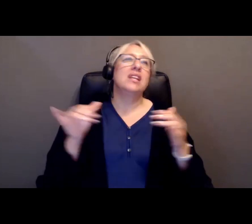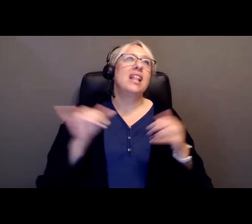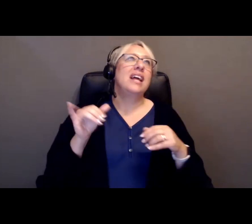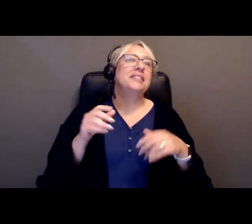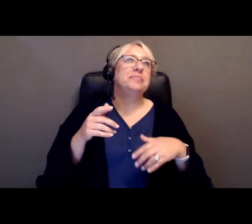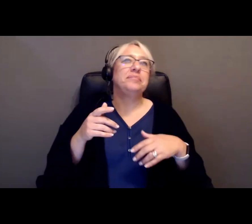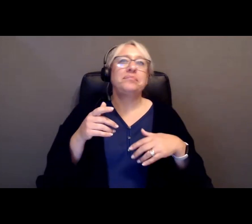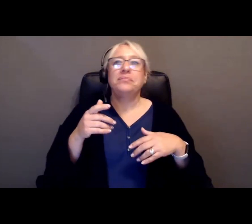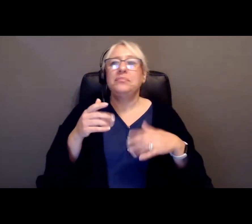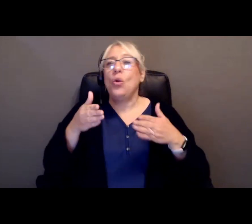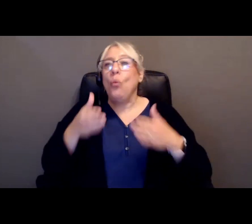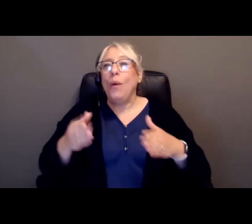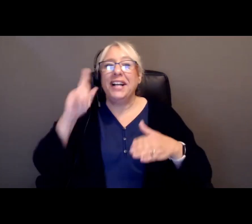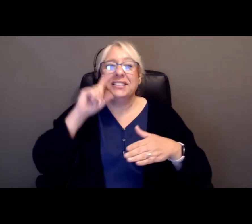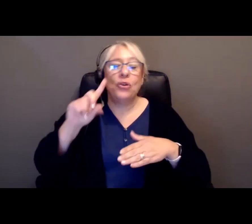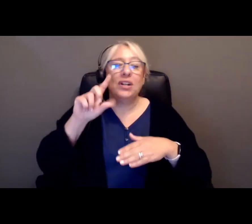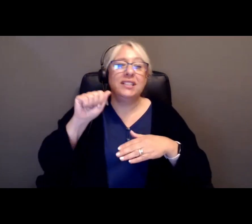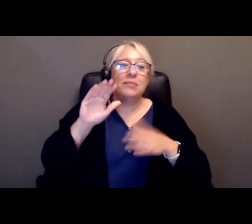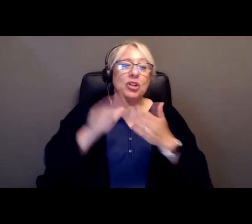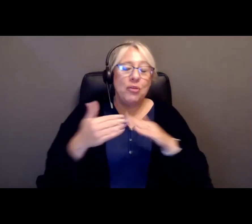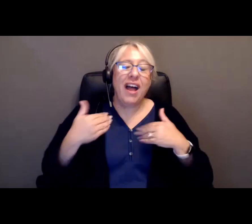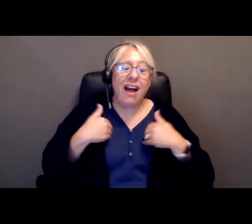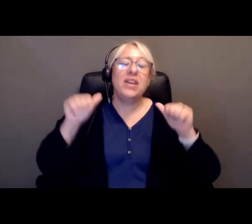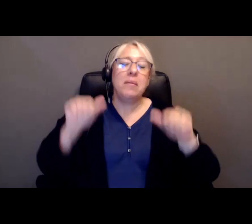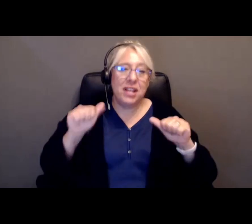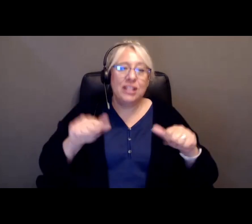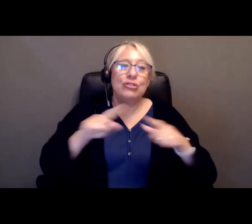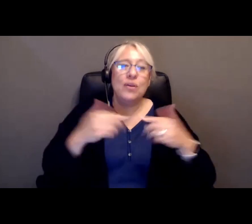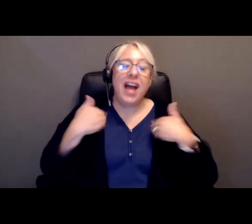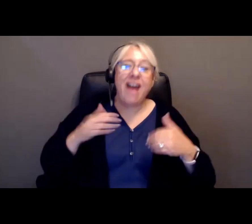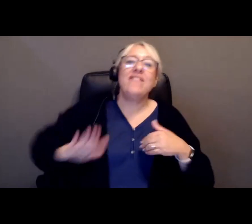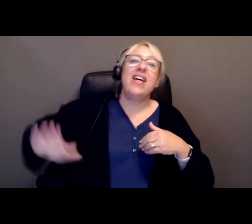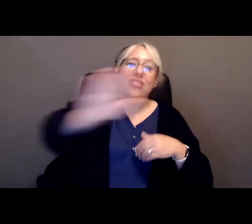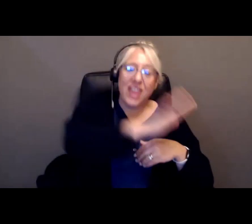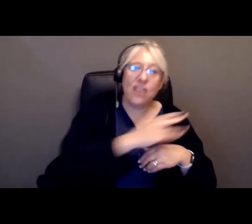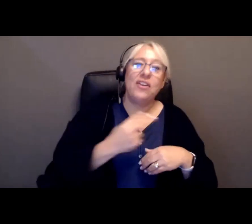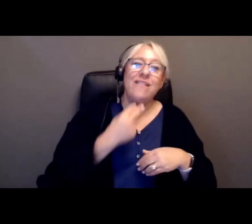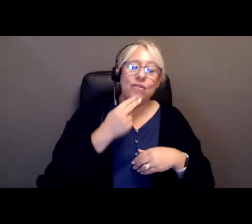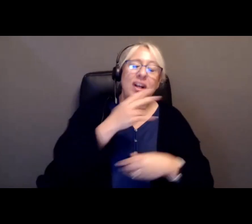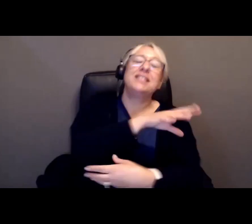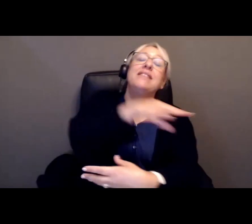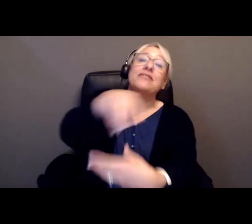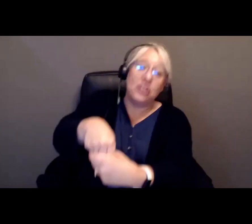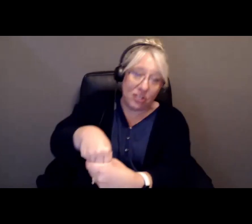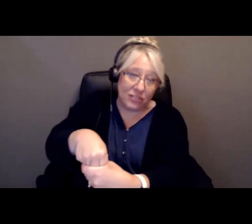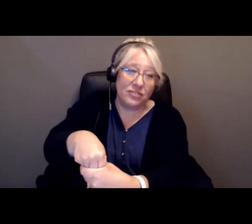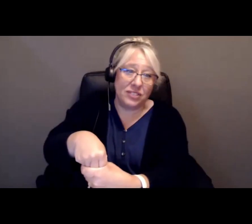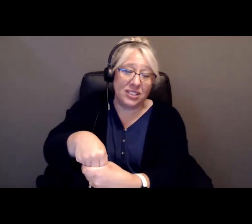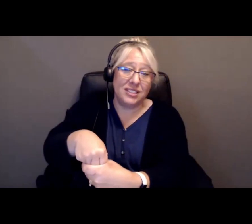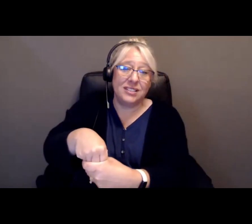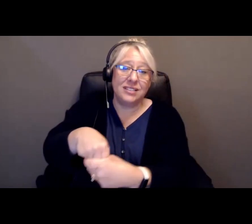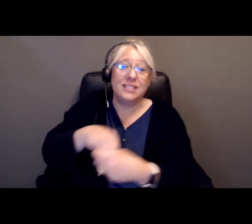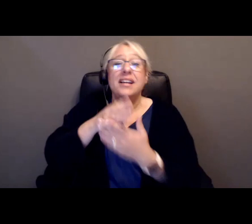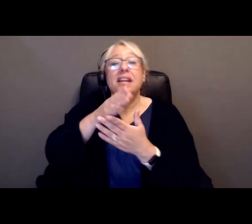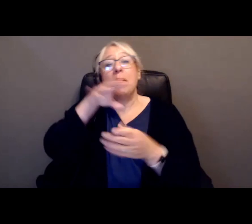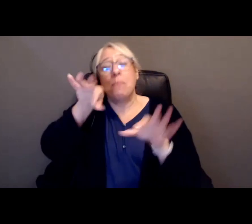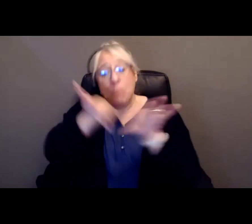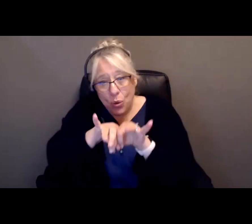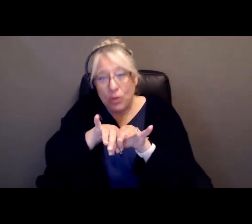communities have the ability to have their voices be part of important policy making conversations.